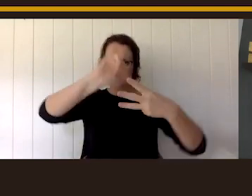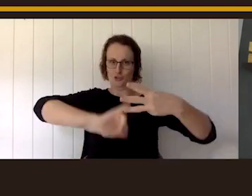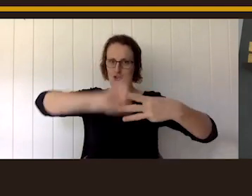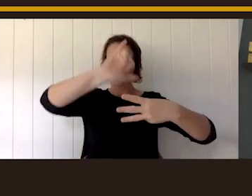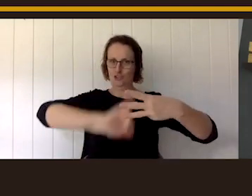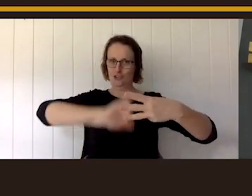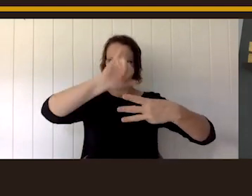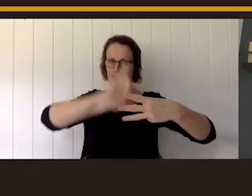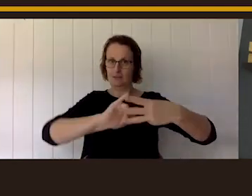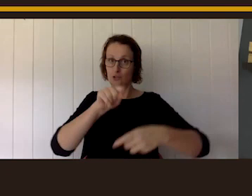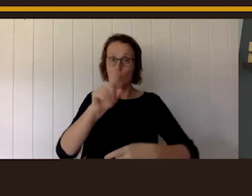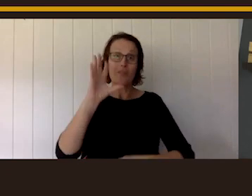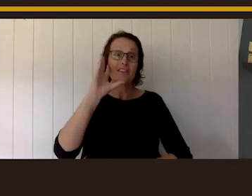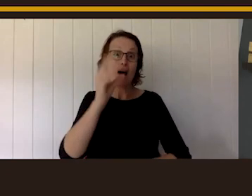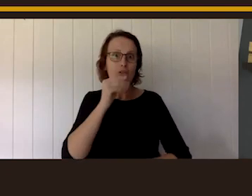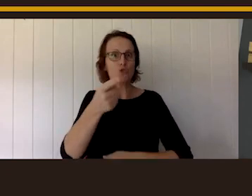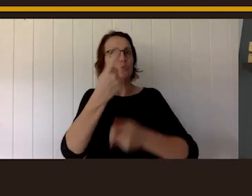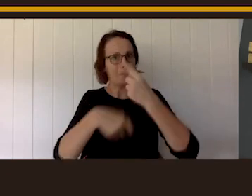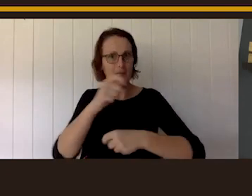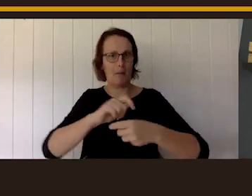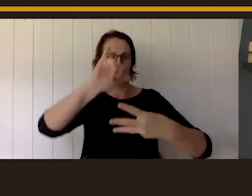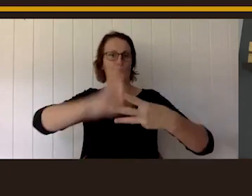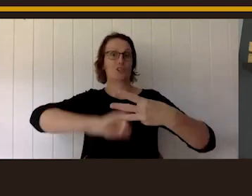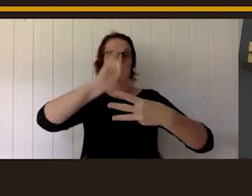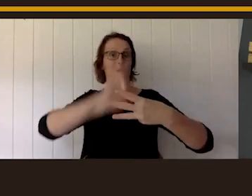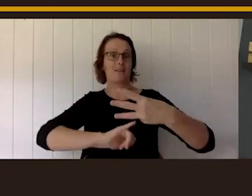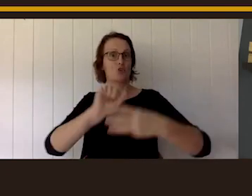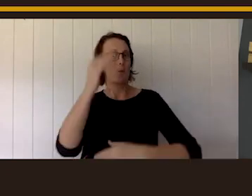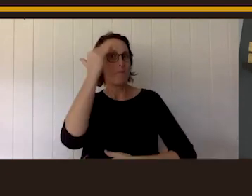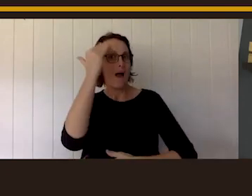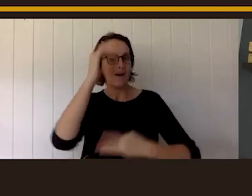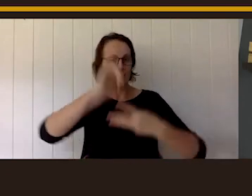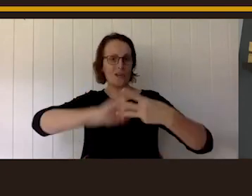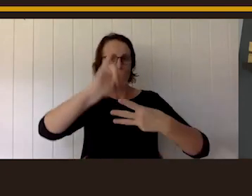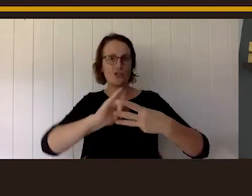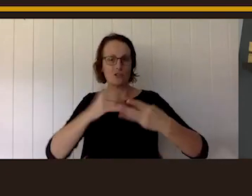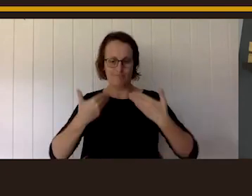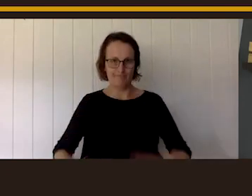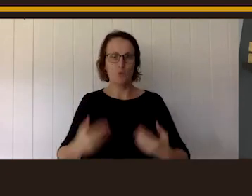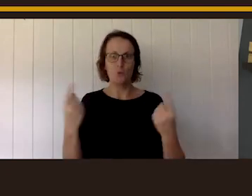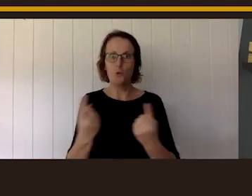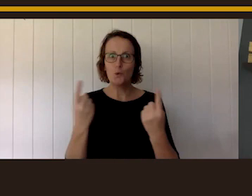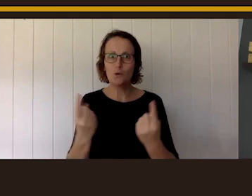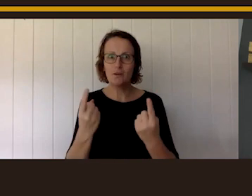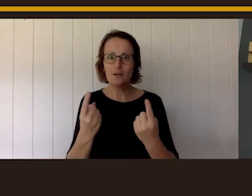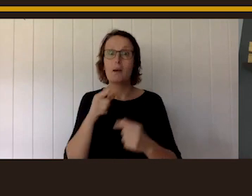you going to be for this afternoon? What state are you going to be in? Because that state will determine the information you receive, the